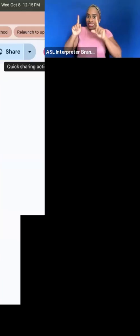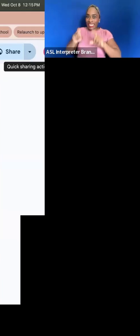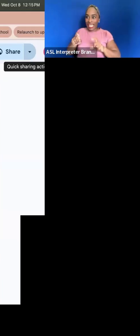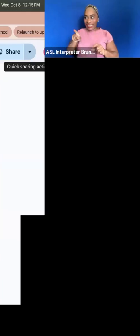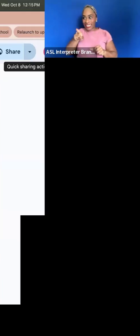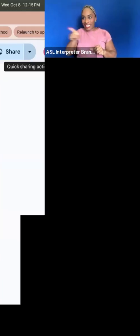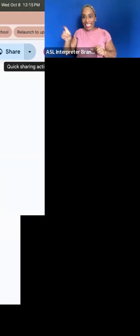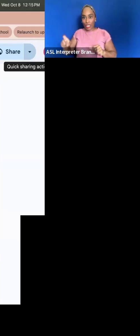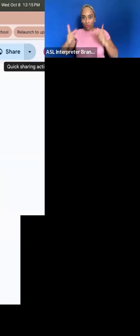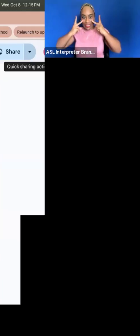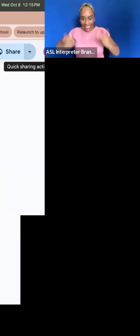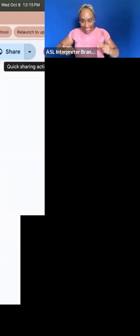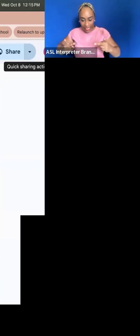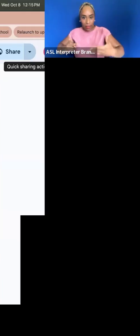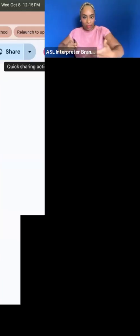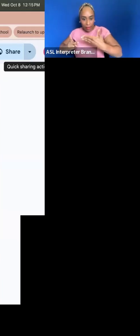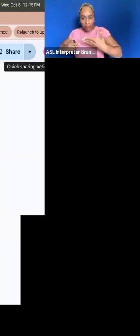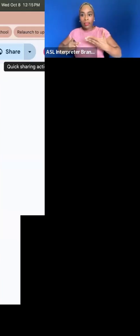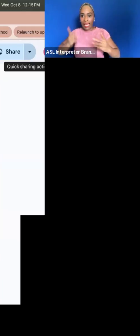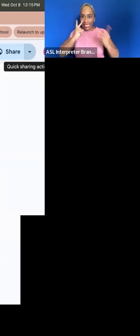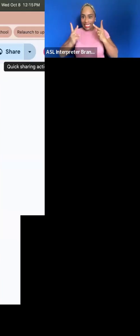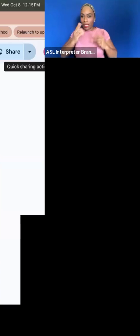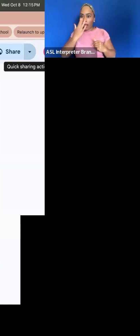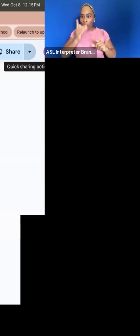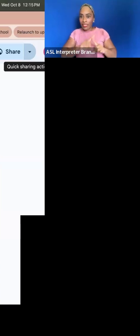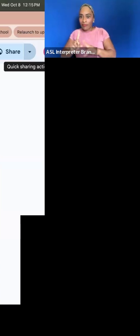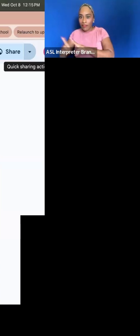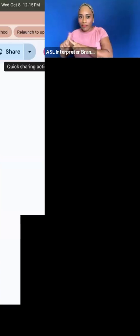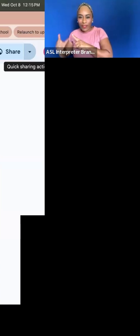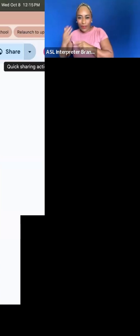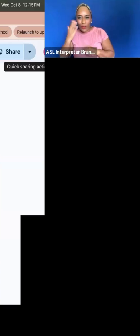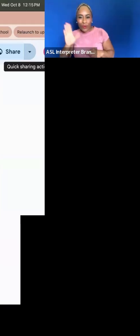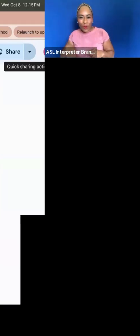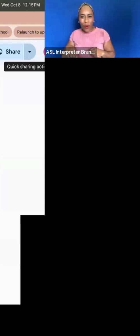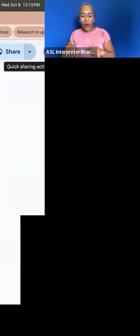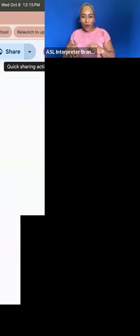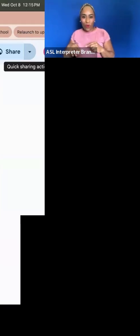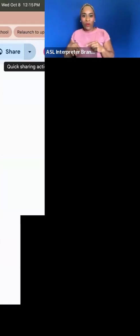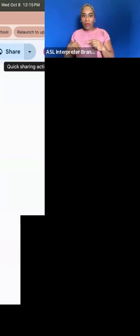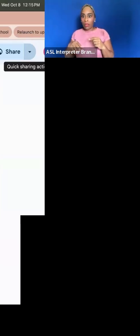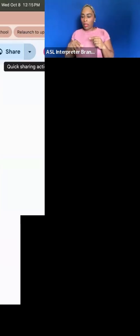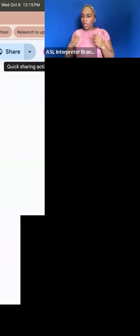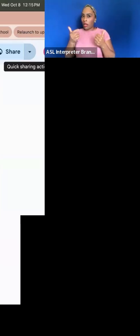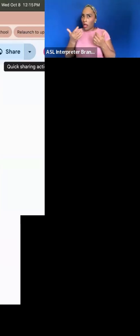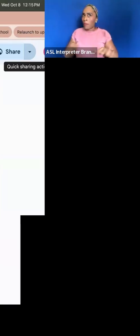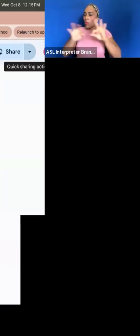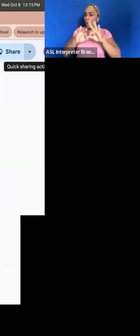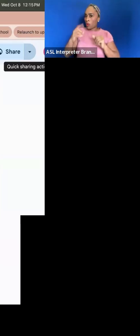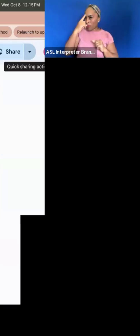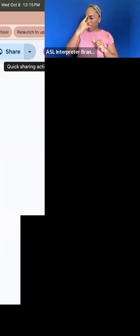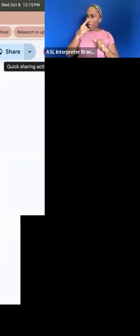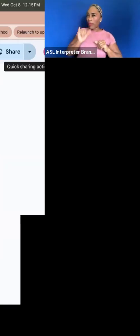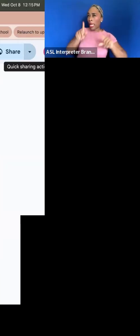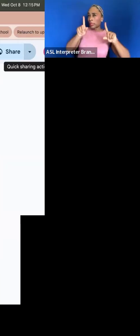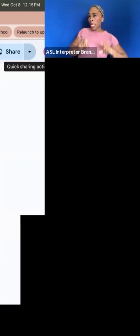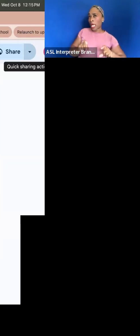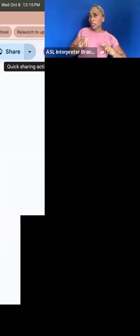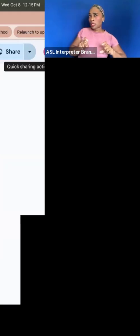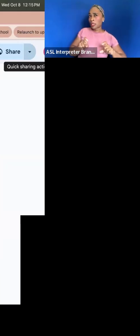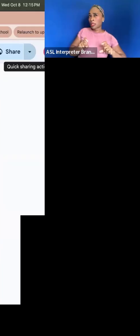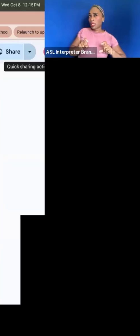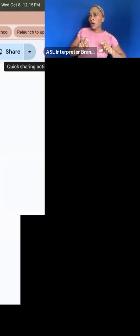looking at different colors, like maybe the block design test would be something you'd need to think about the color contrast of how a kiddo prefers to do things.